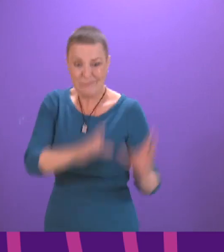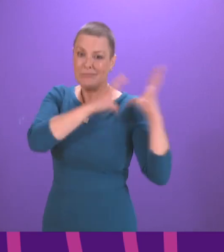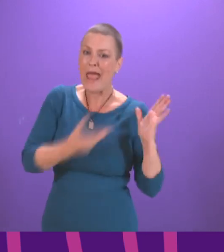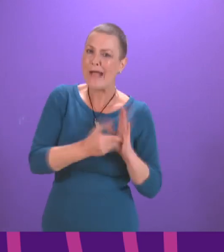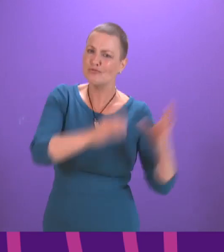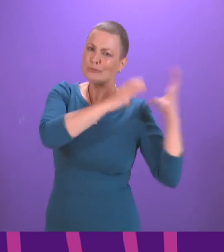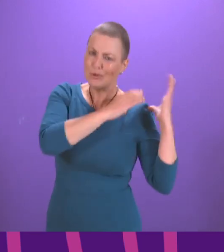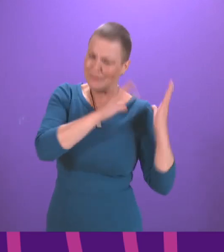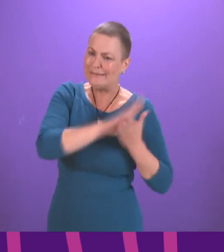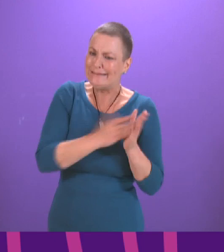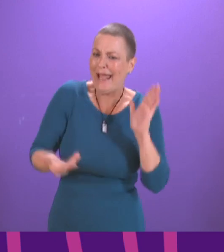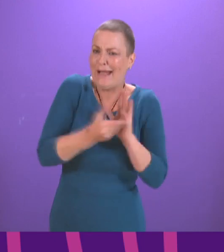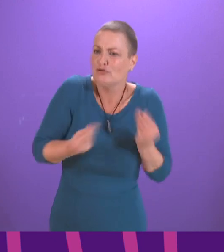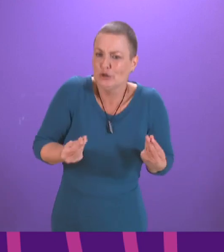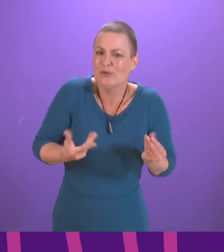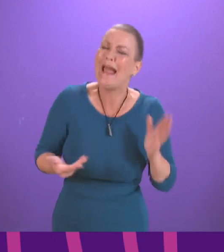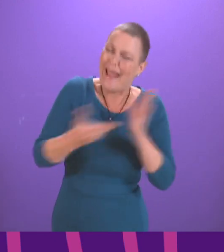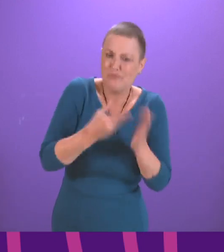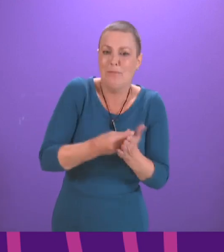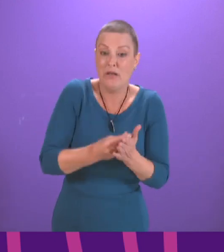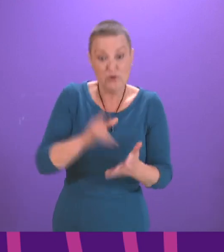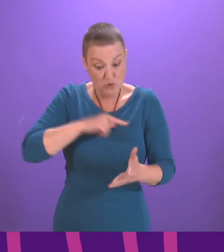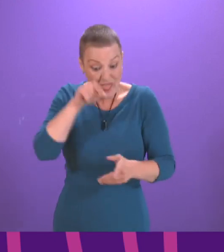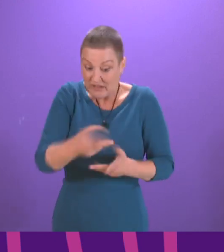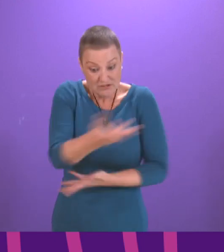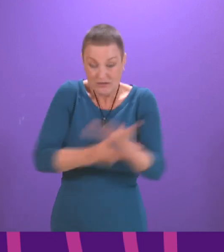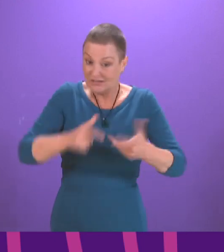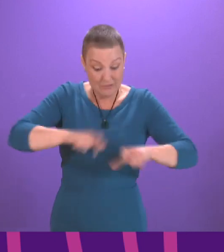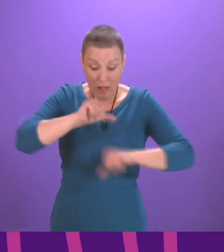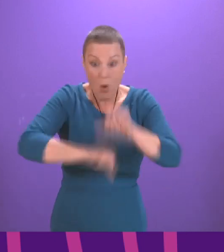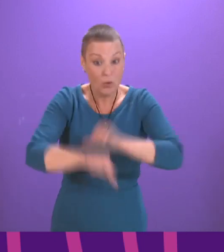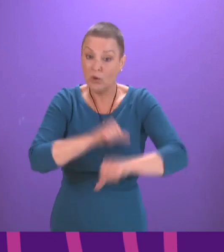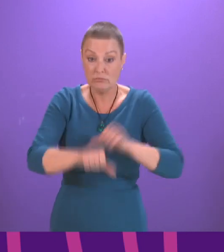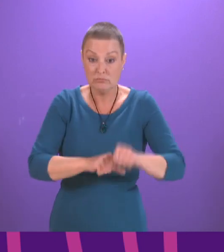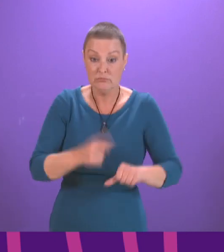to be properly used. That remains a dynamic discussion—it always will—between central